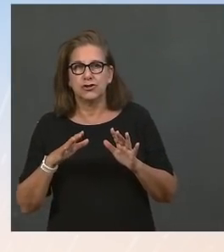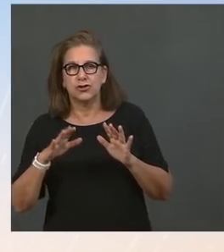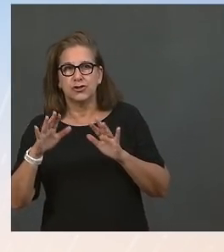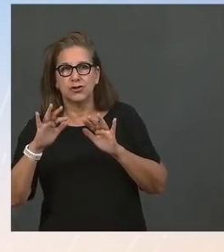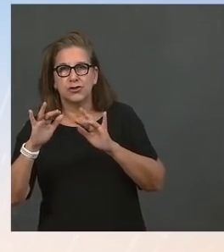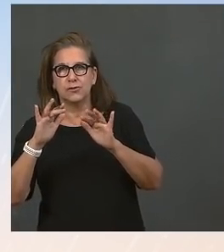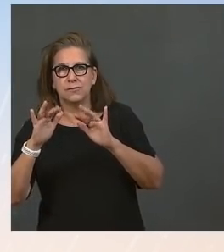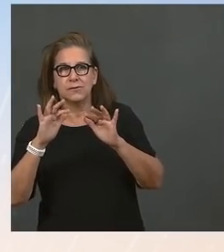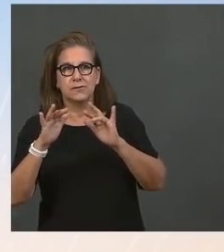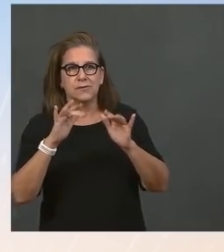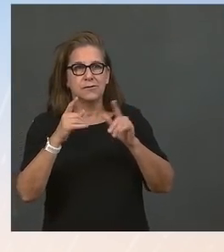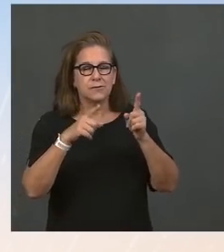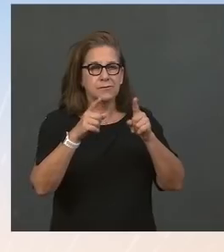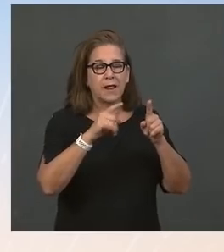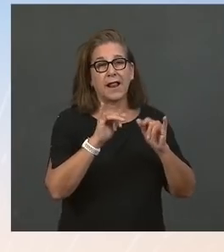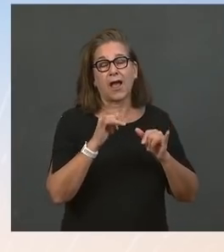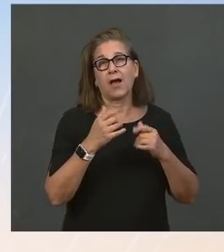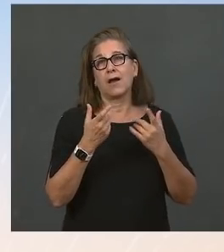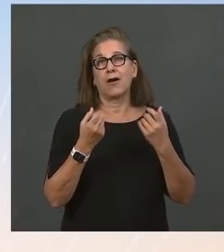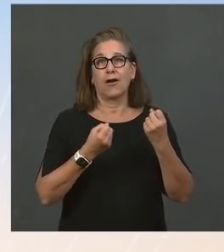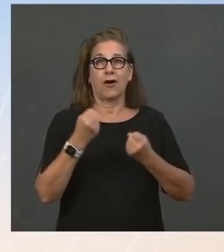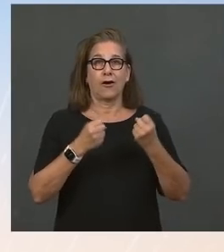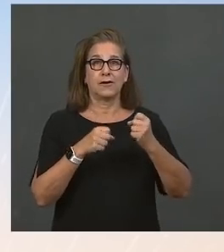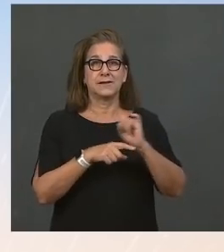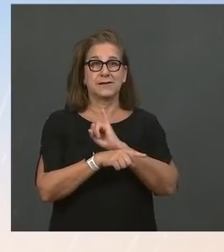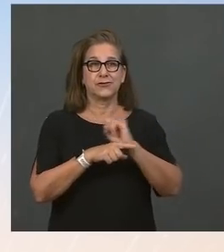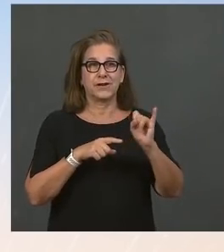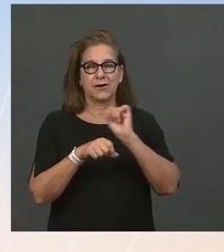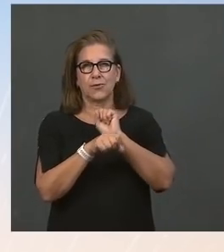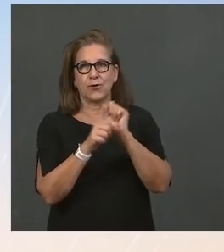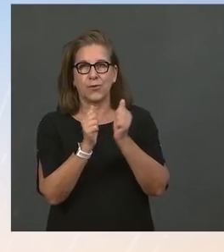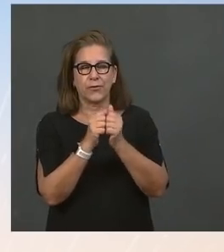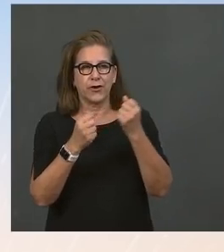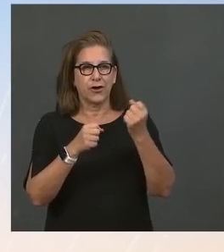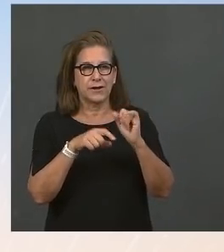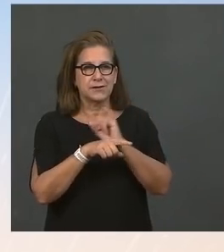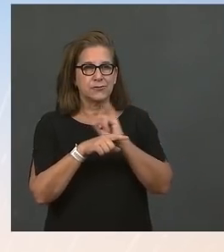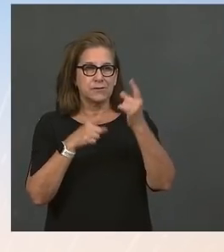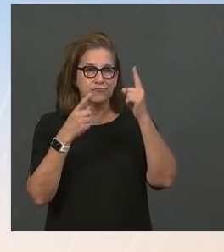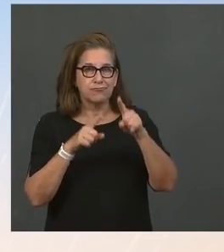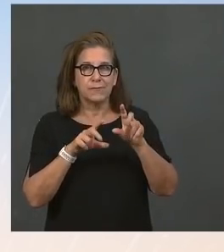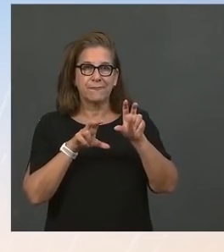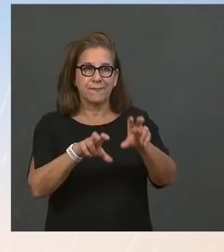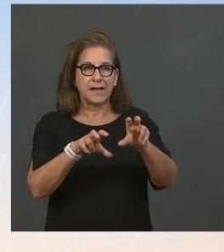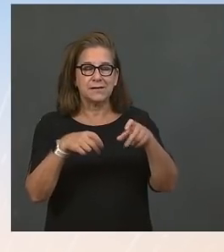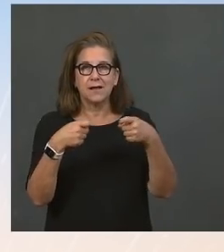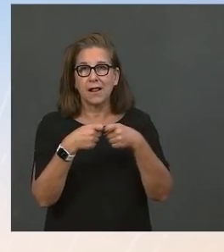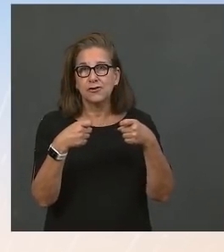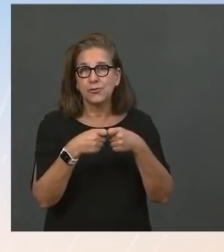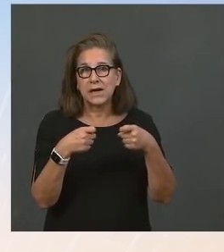to agree upon shared investments in the electric vehicles industry. So, there's a lot of ways that the President